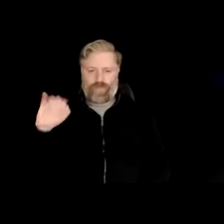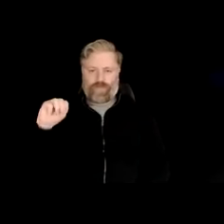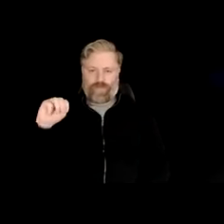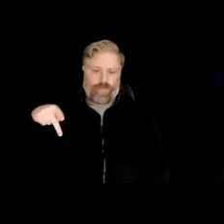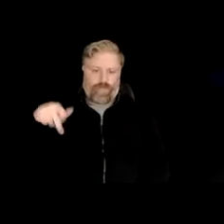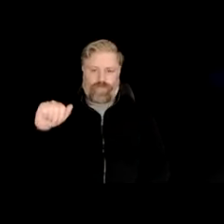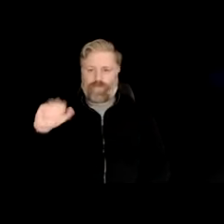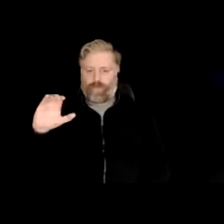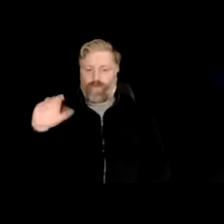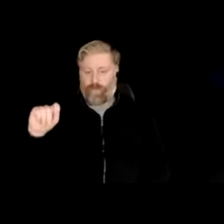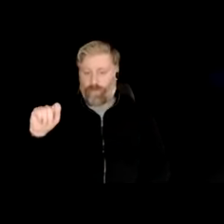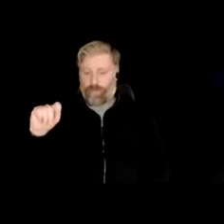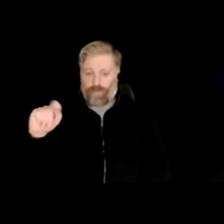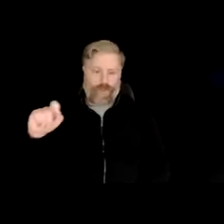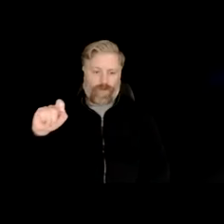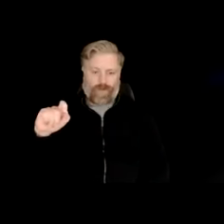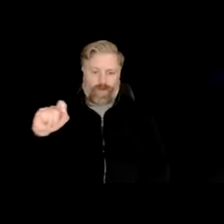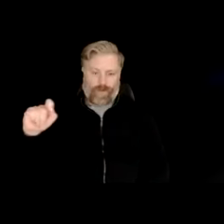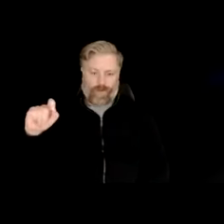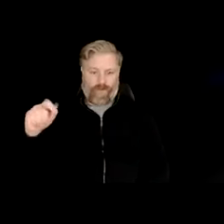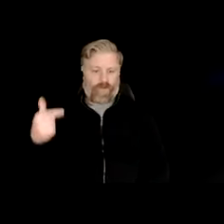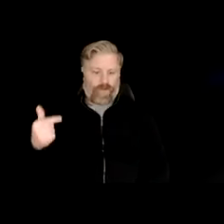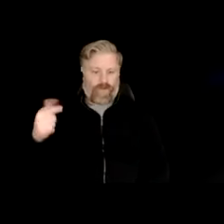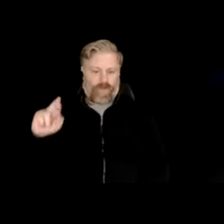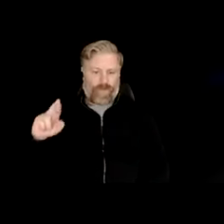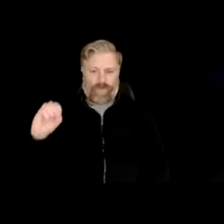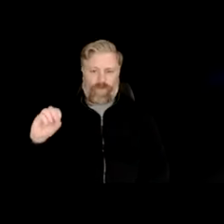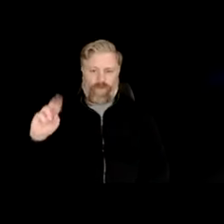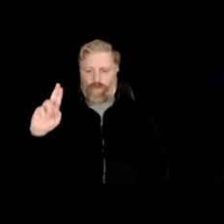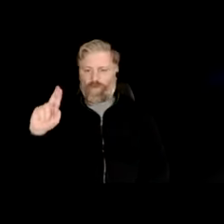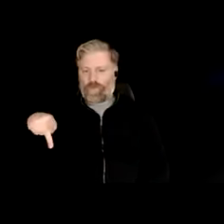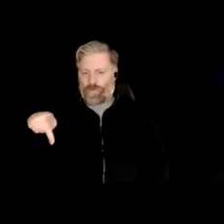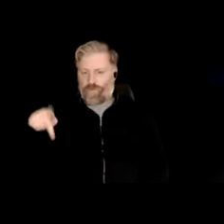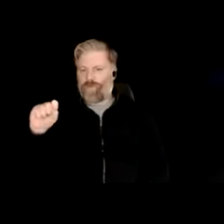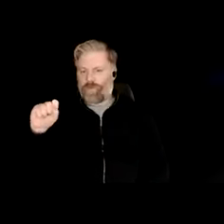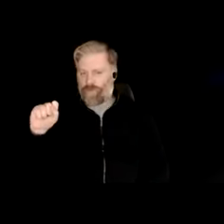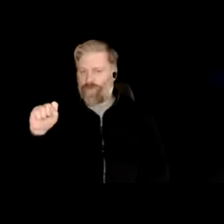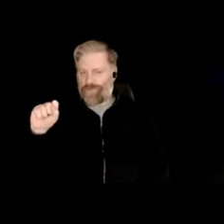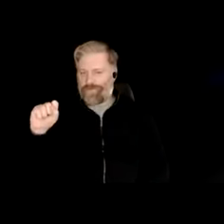I-M-P-A-C-T slash G-R-O-U-P-S